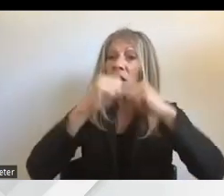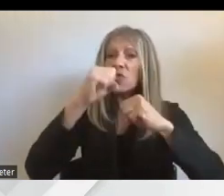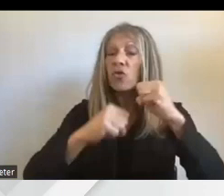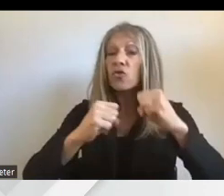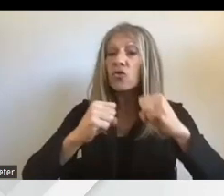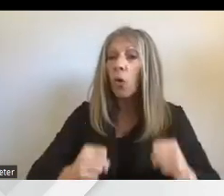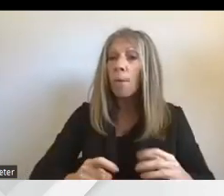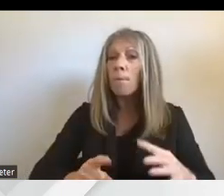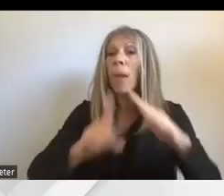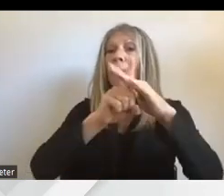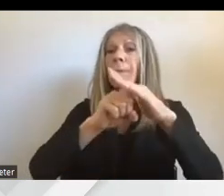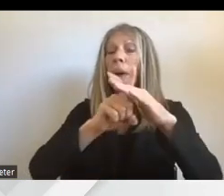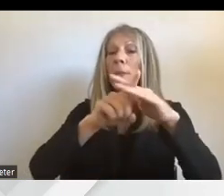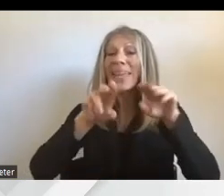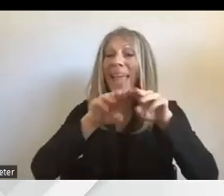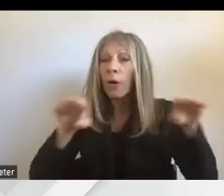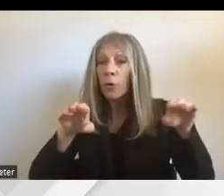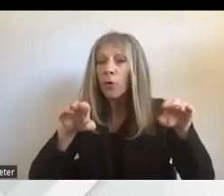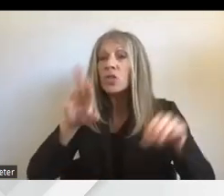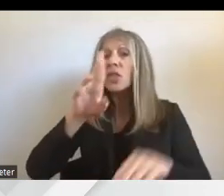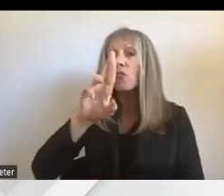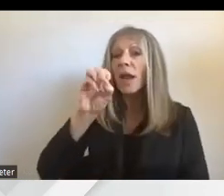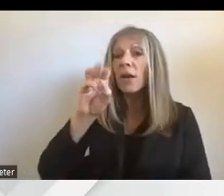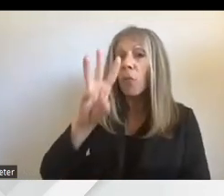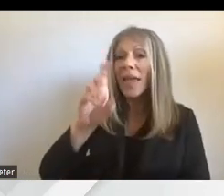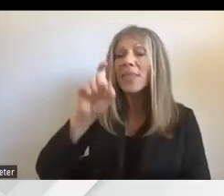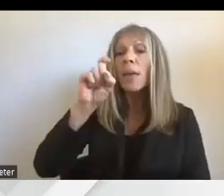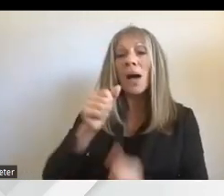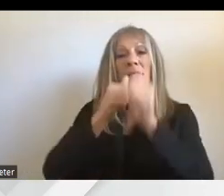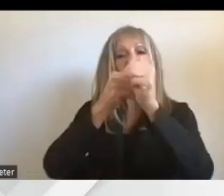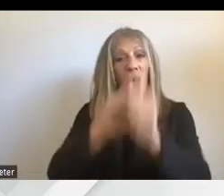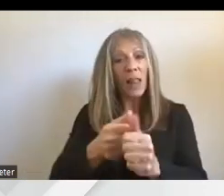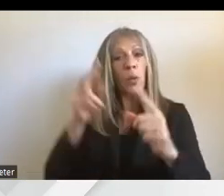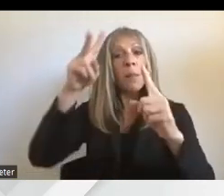pop-up service counters in the right-of-way, they must comply with applicable provisions.